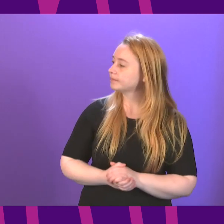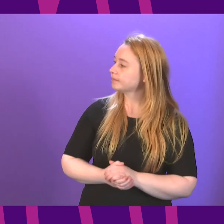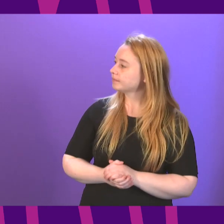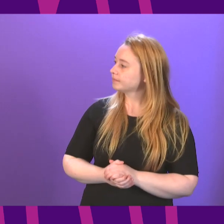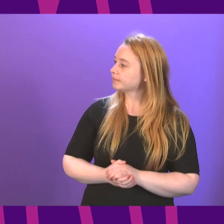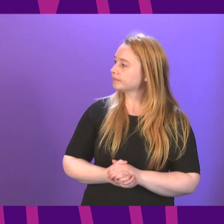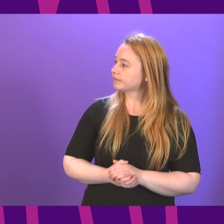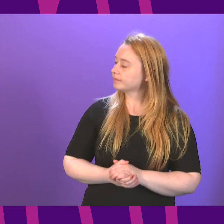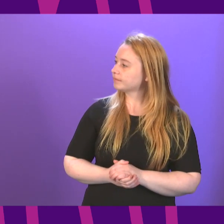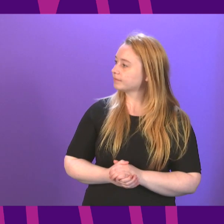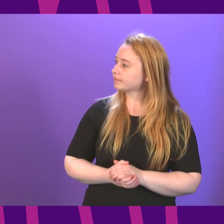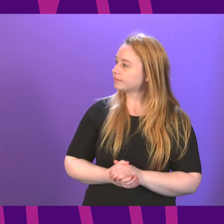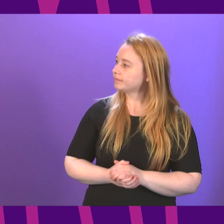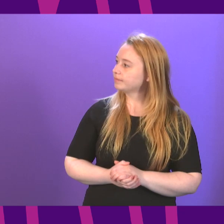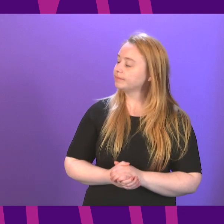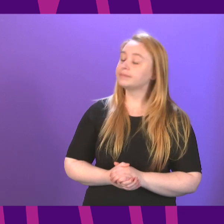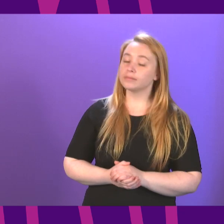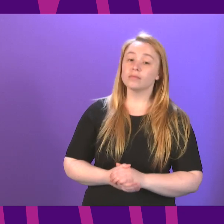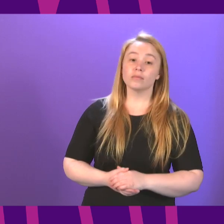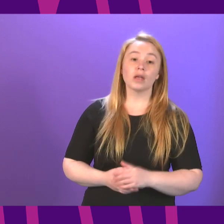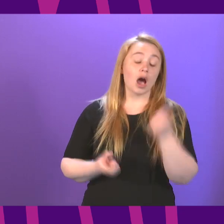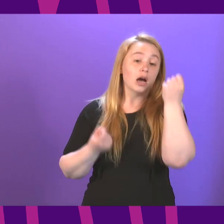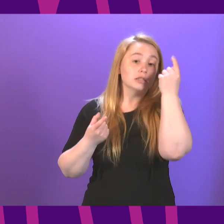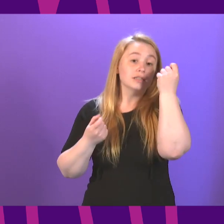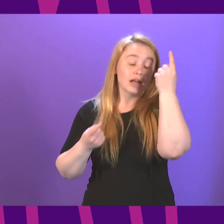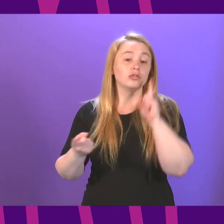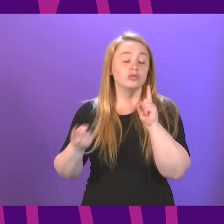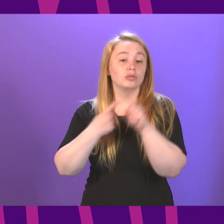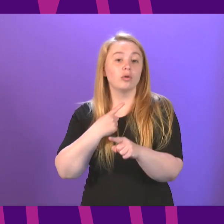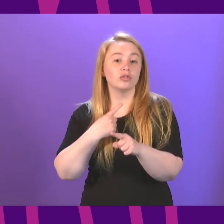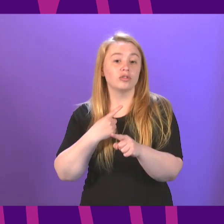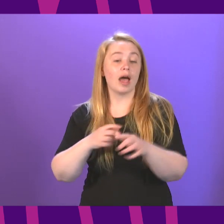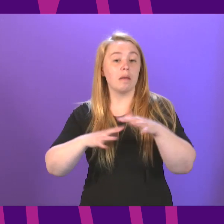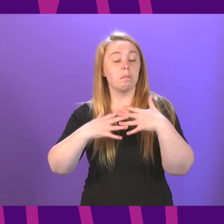I understand what the First Minister says, and I welcome the public inquiry, but it has taken